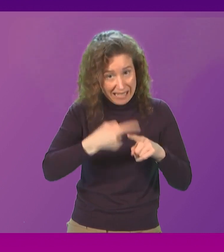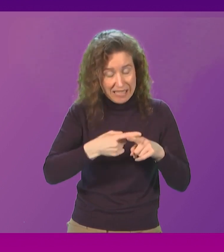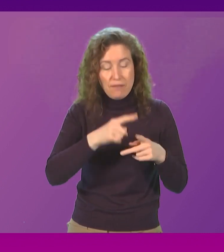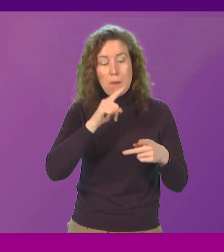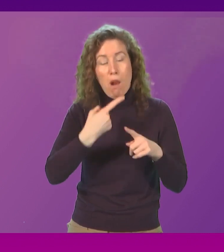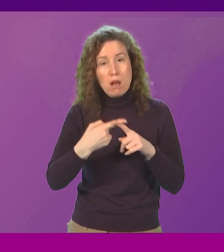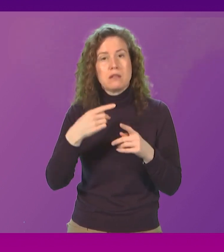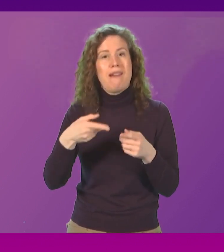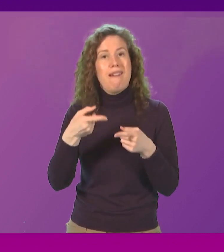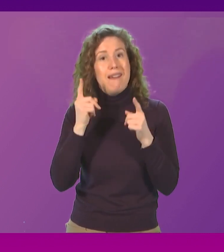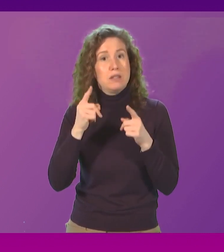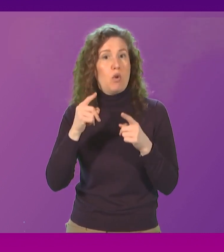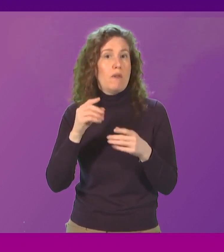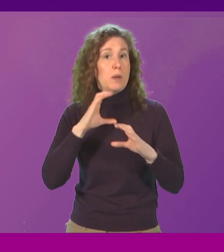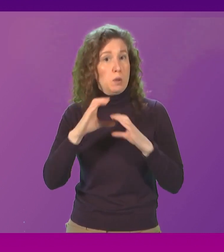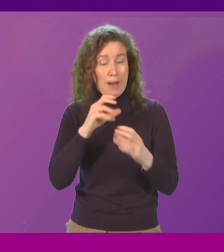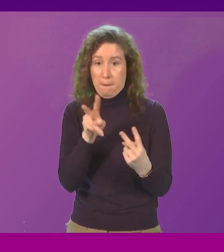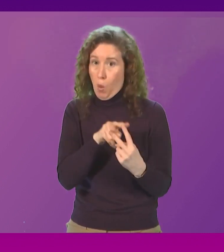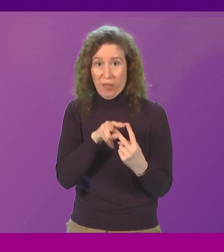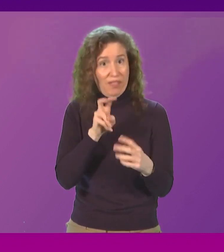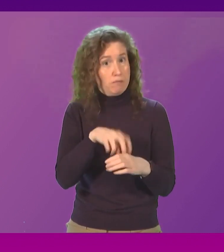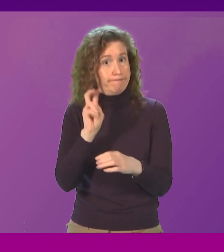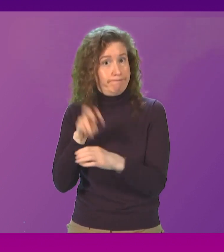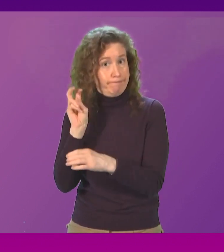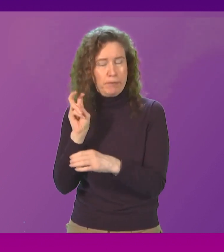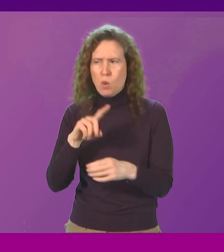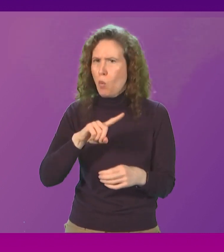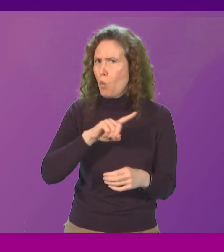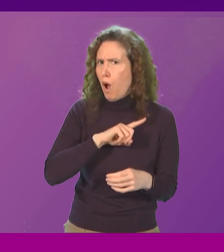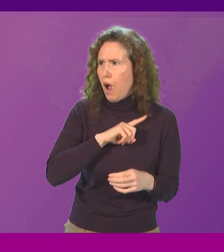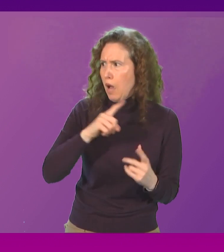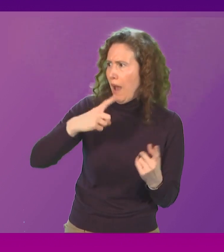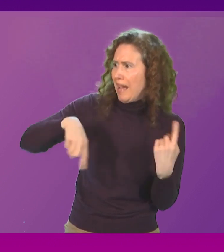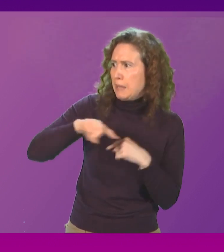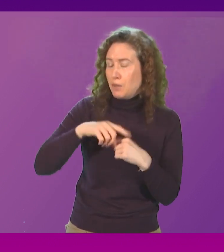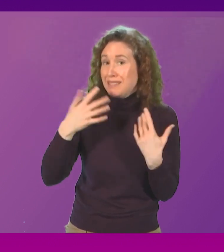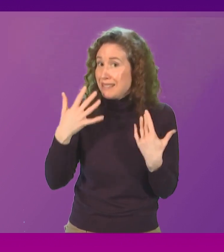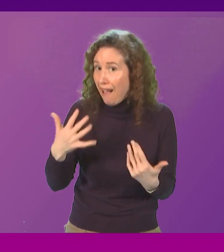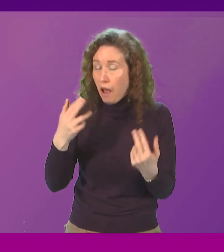of communications have resigned, so why would anybody be gullible enough to believe that